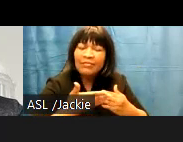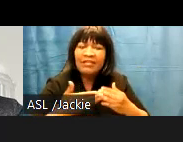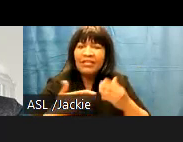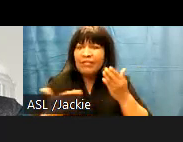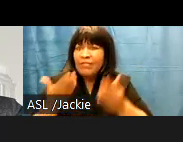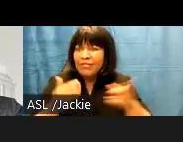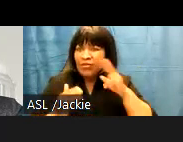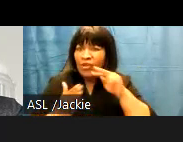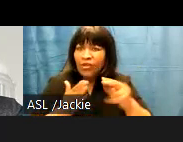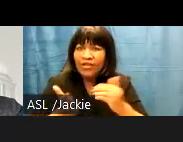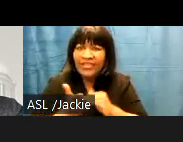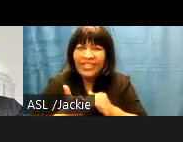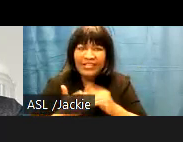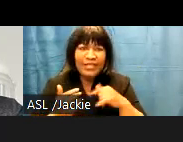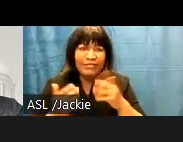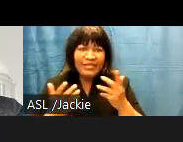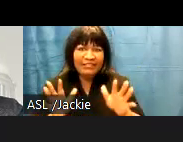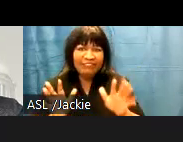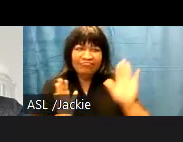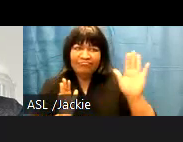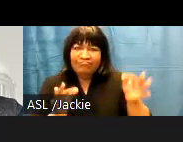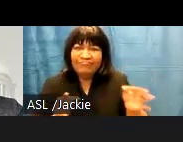look at me and say that is OFM's decision. That is totally acceptable.